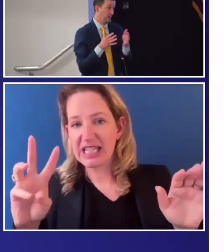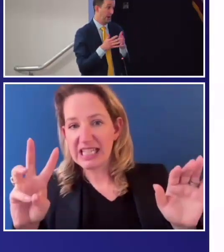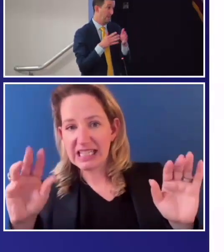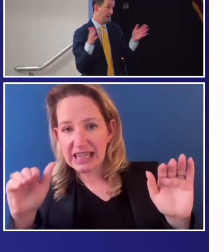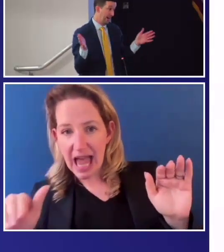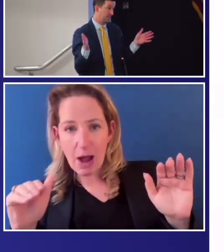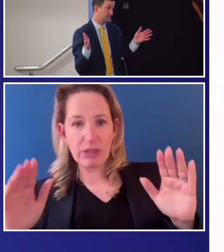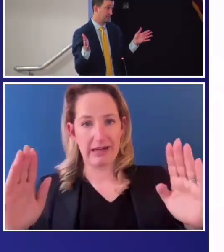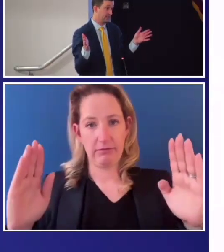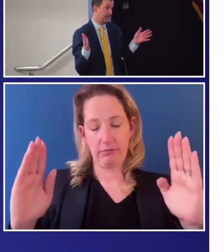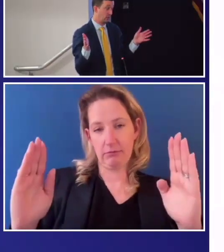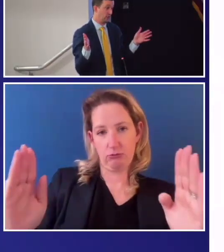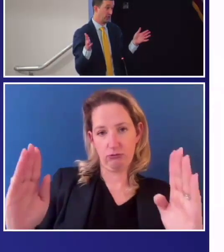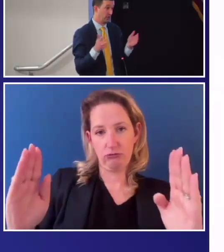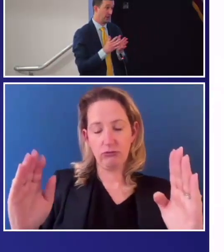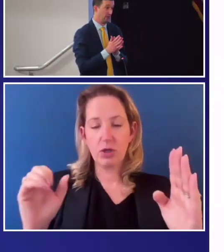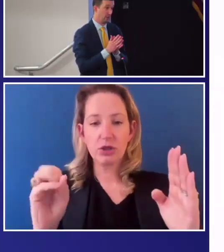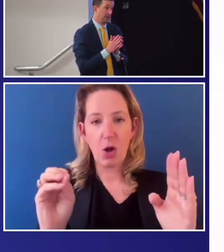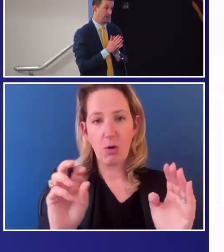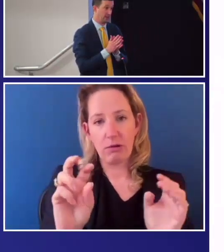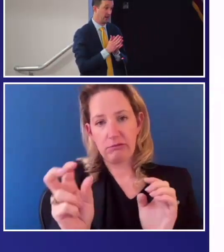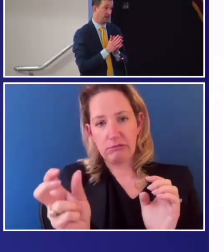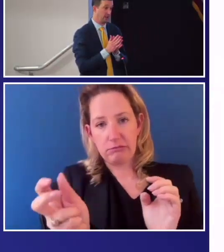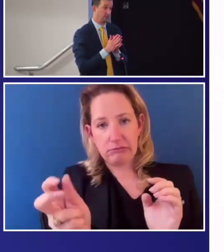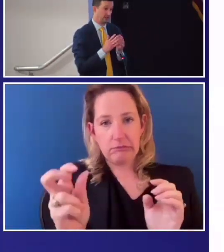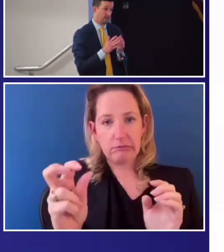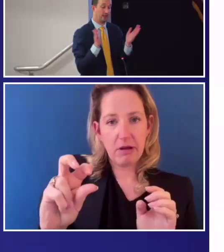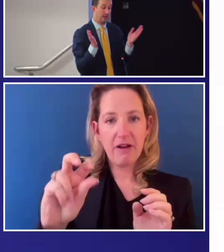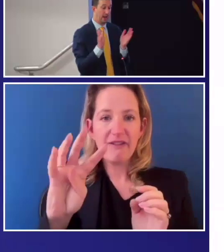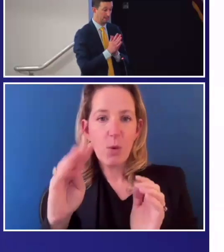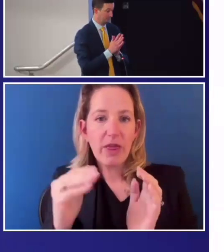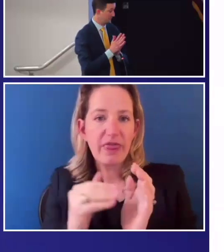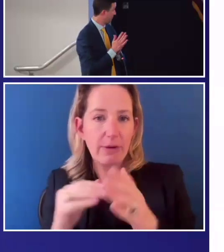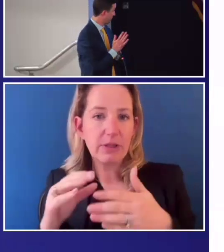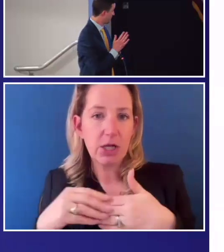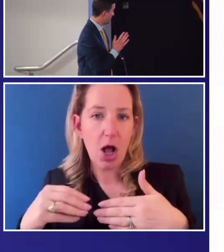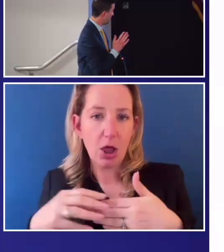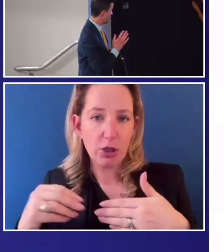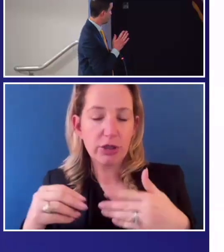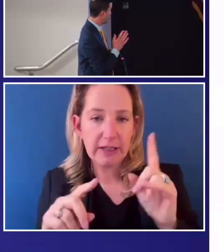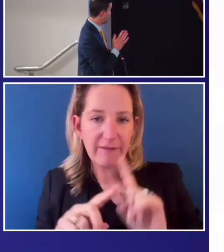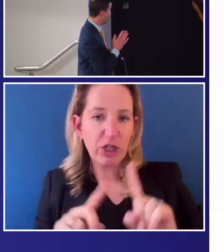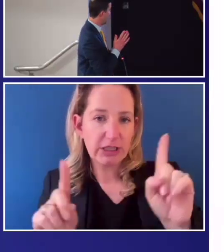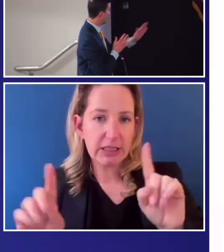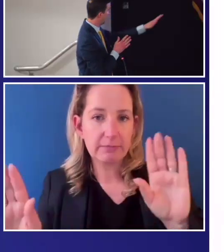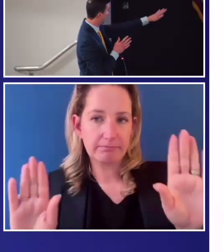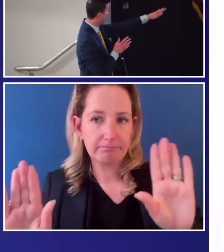you know, at max the dial would change about $4,000. But it's just something to note,